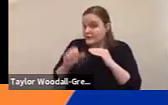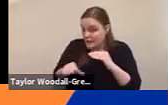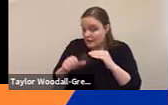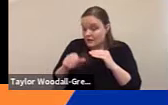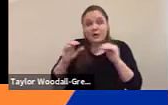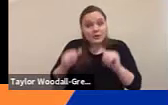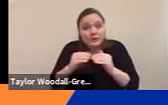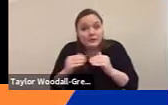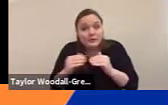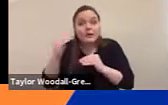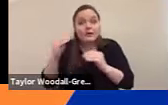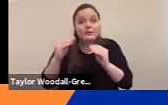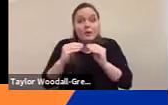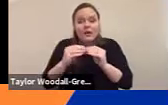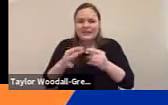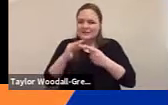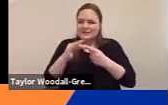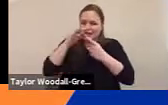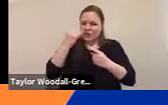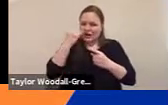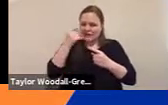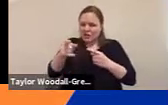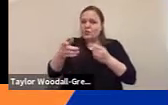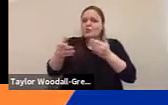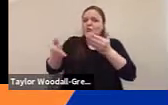especially if you particularly serve people with a disability.